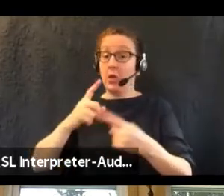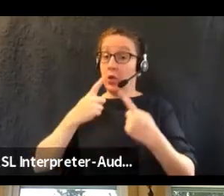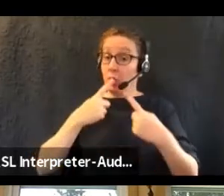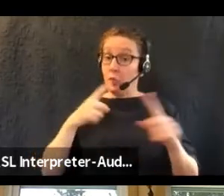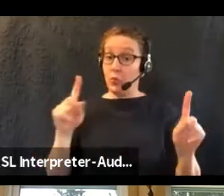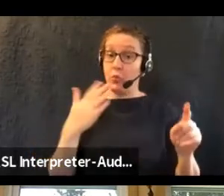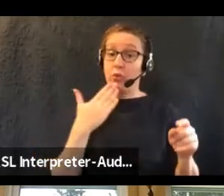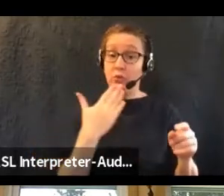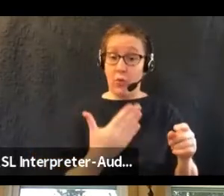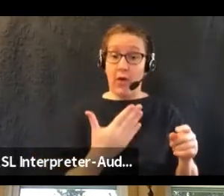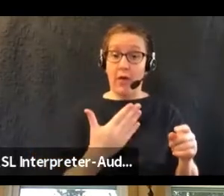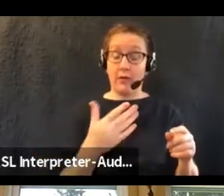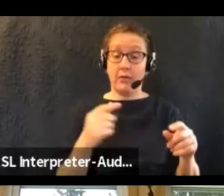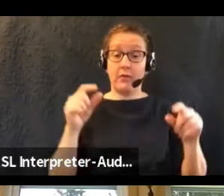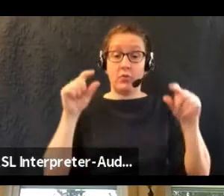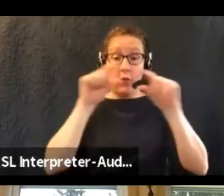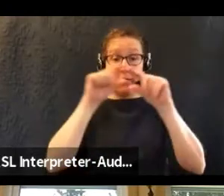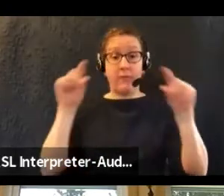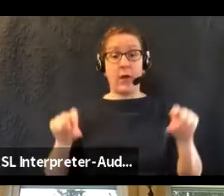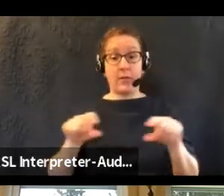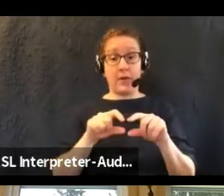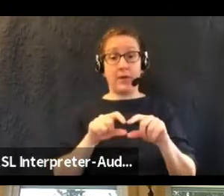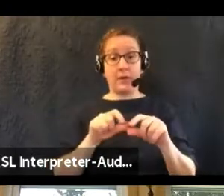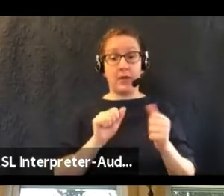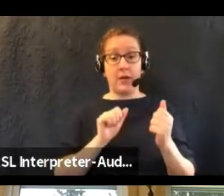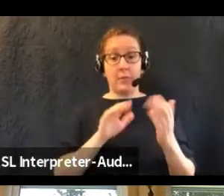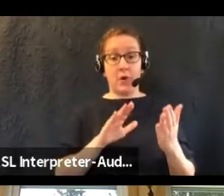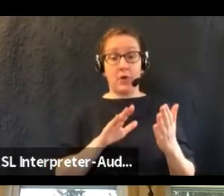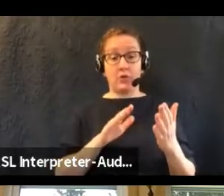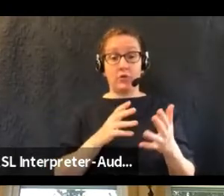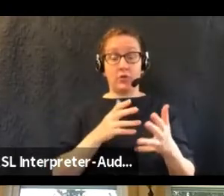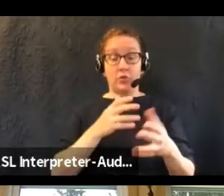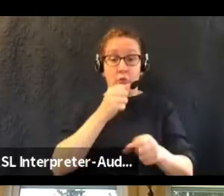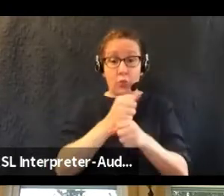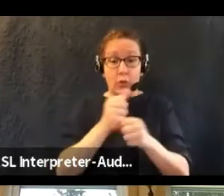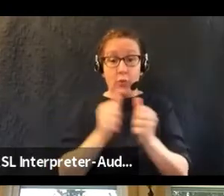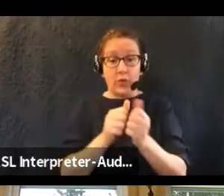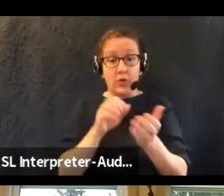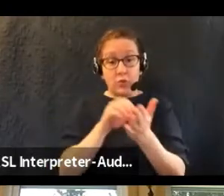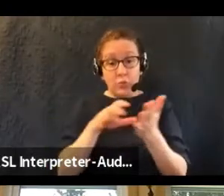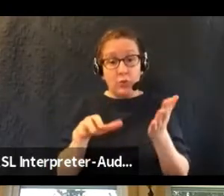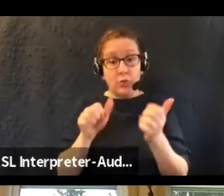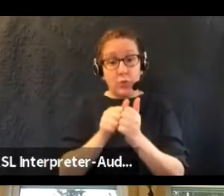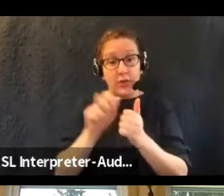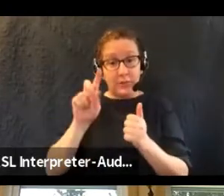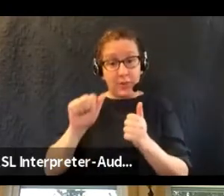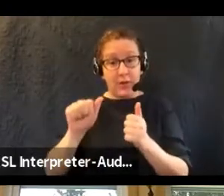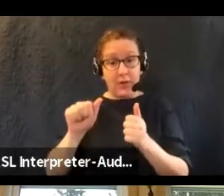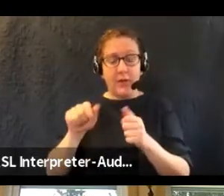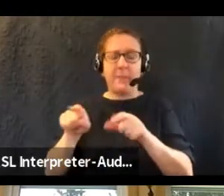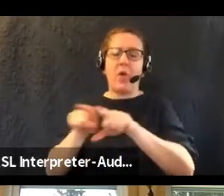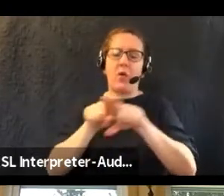framing up an approach to working with a student with a disability, and also working with your